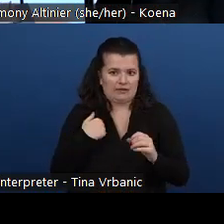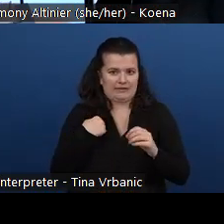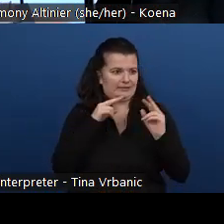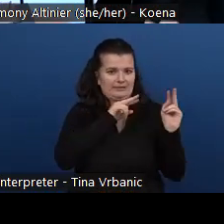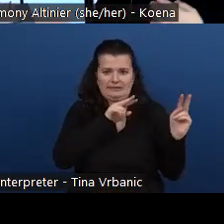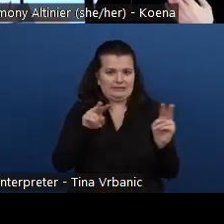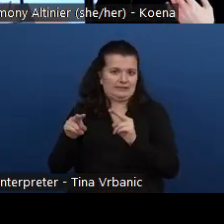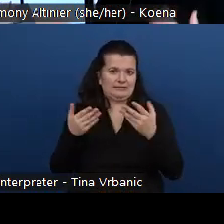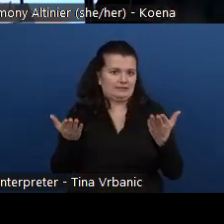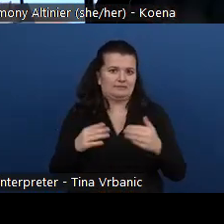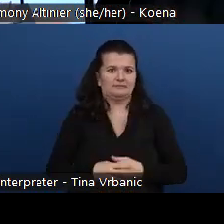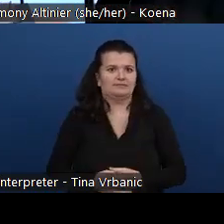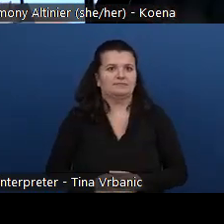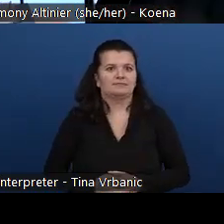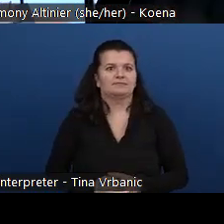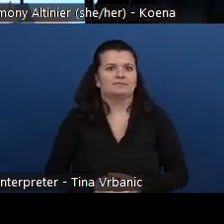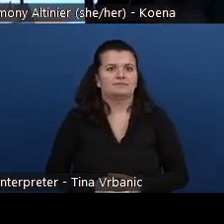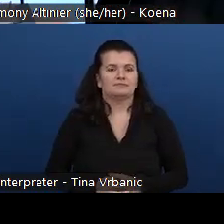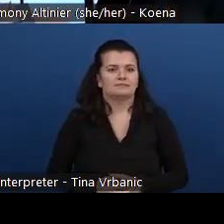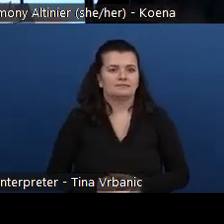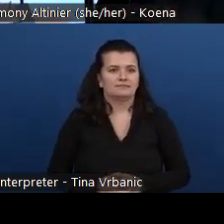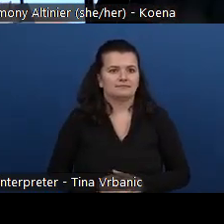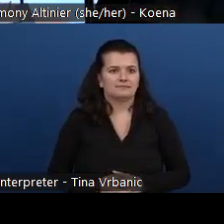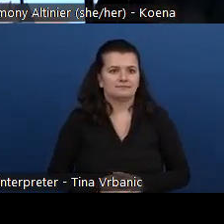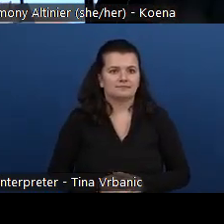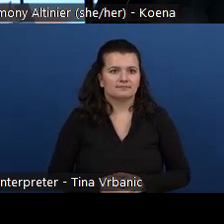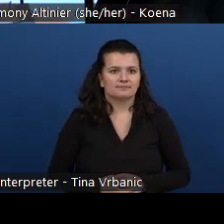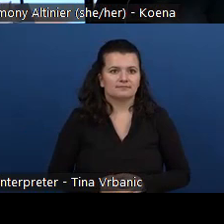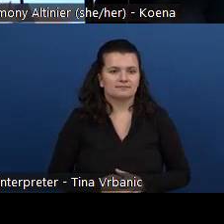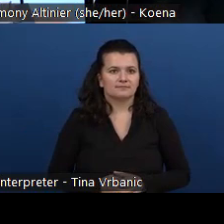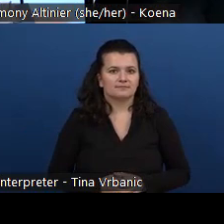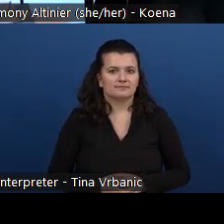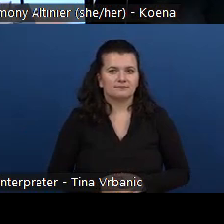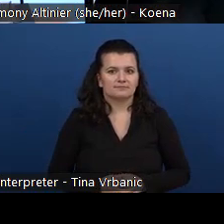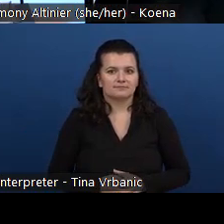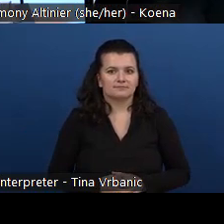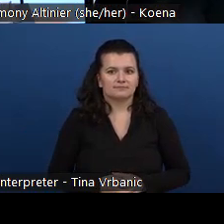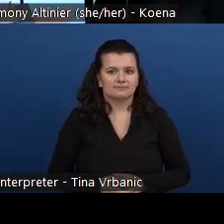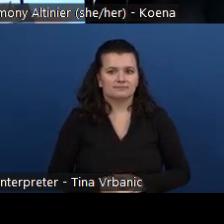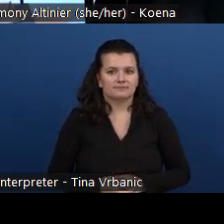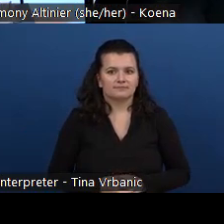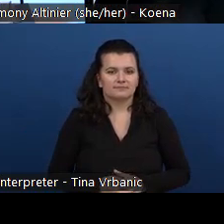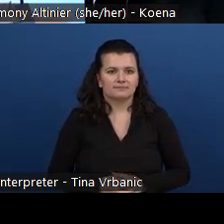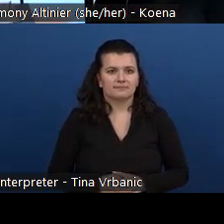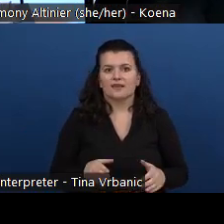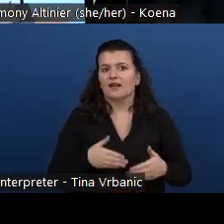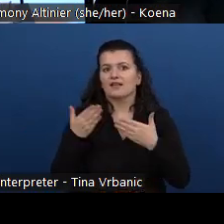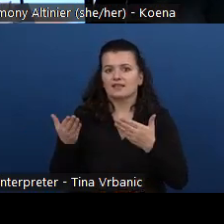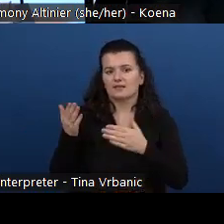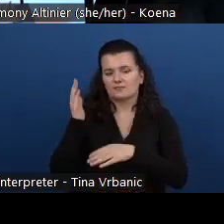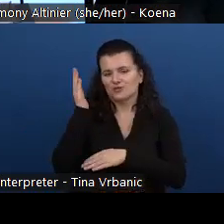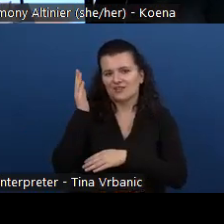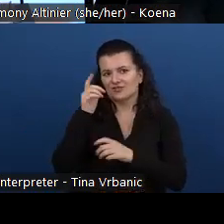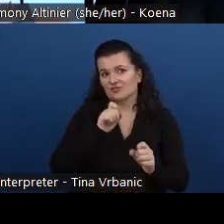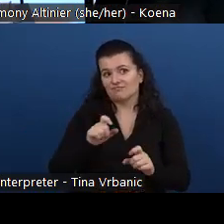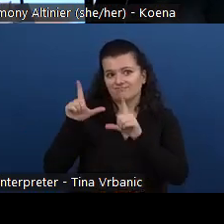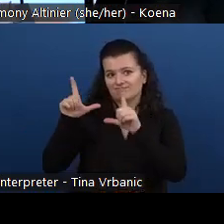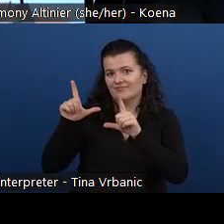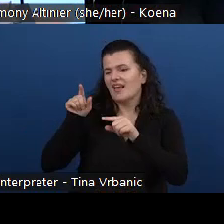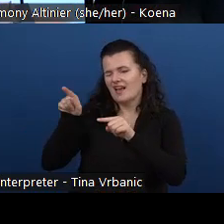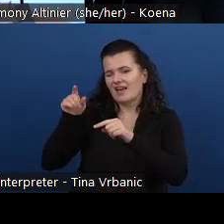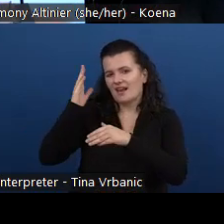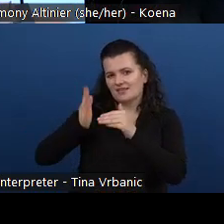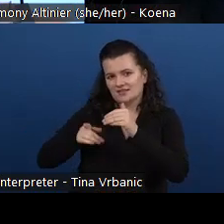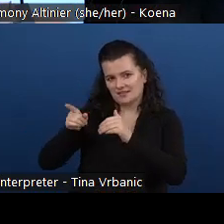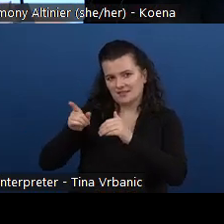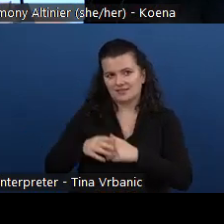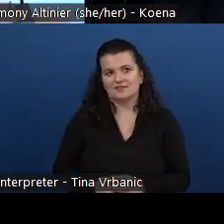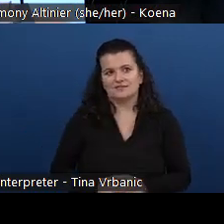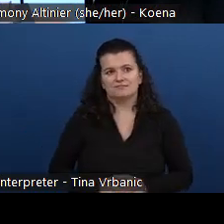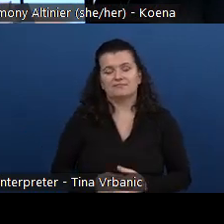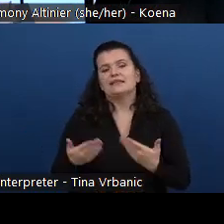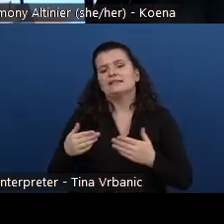The last part of my presentation is to share with you some bad news again in France.